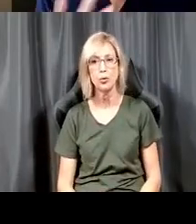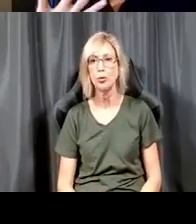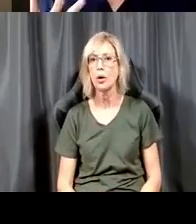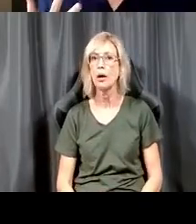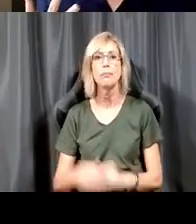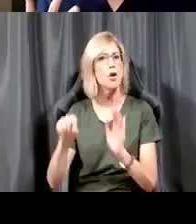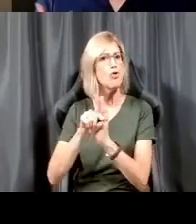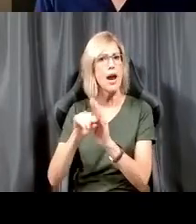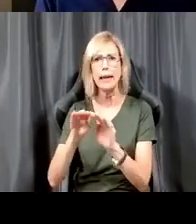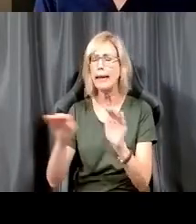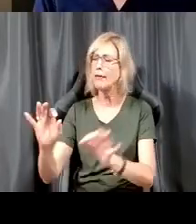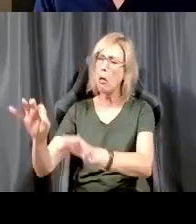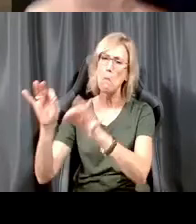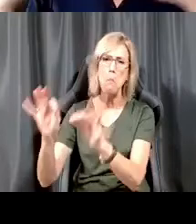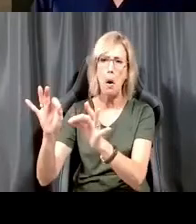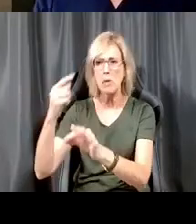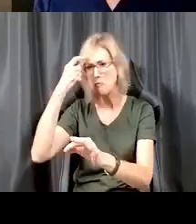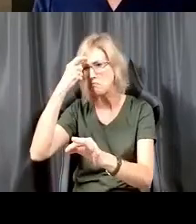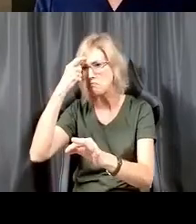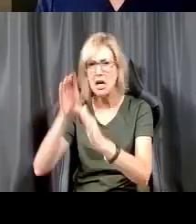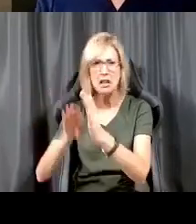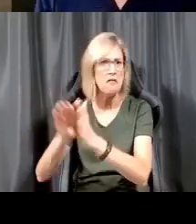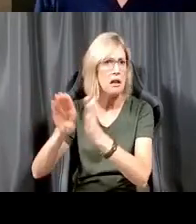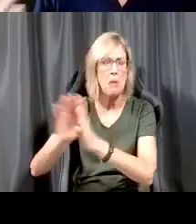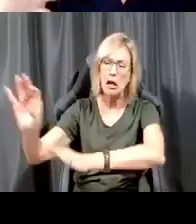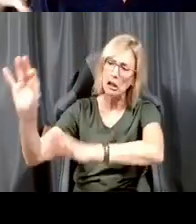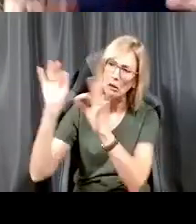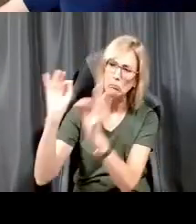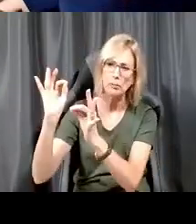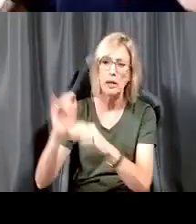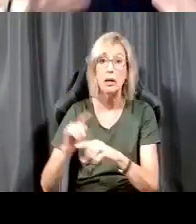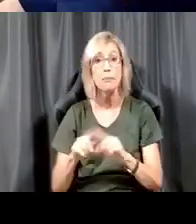those things. Developmentally doing great. When he is in